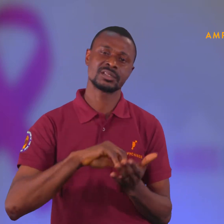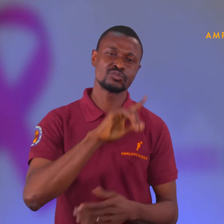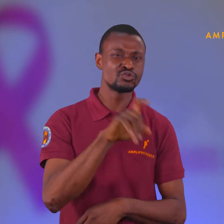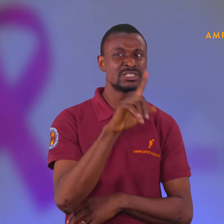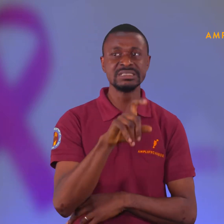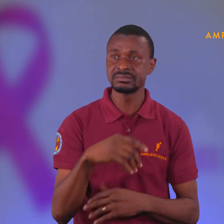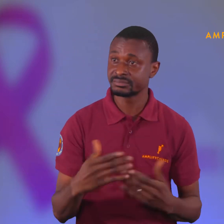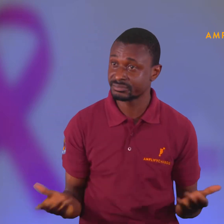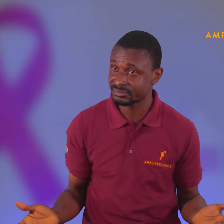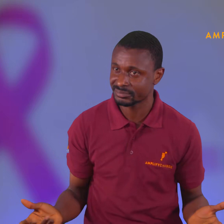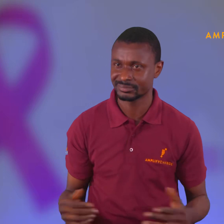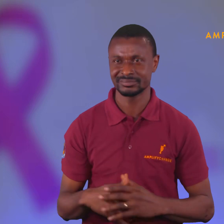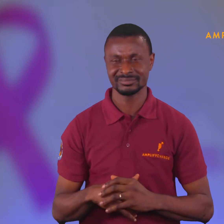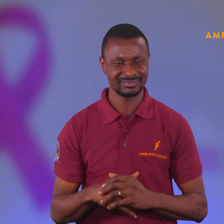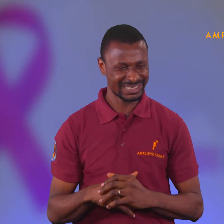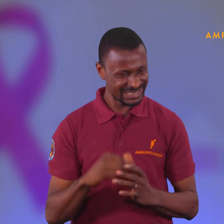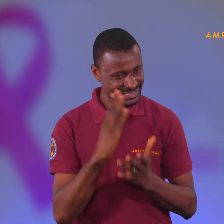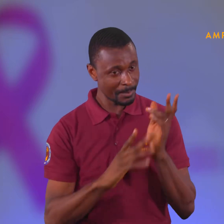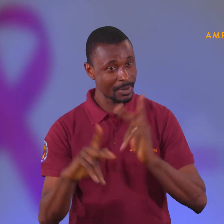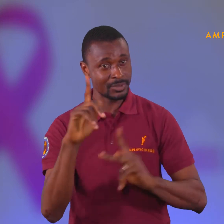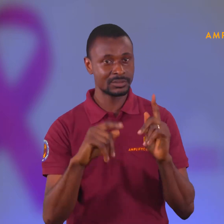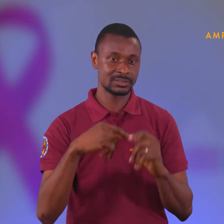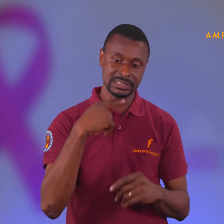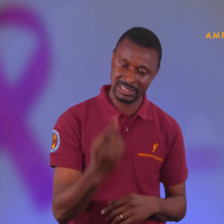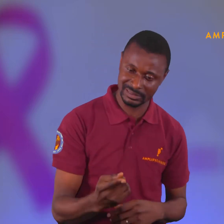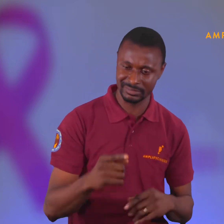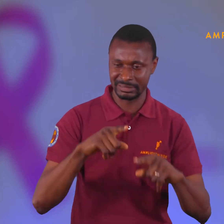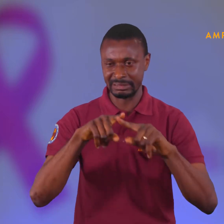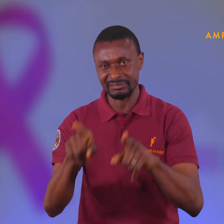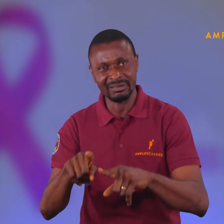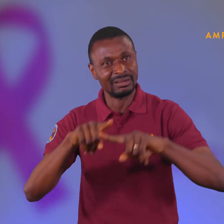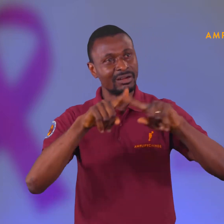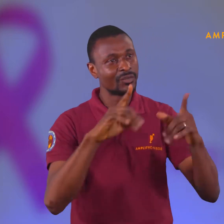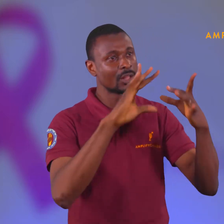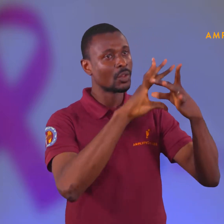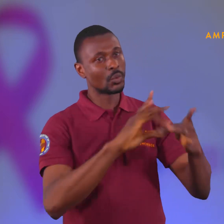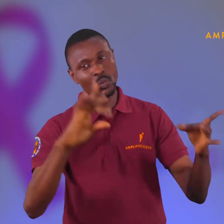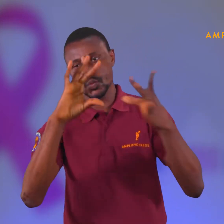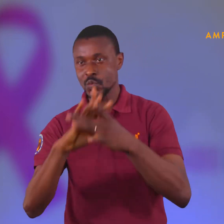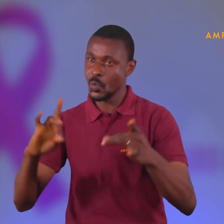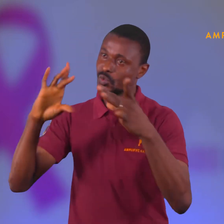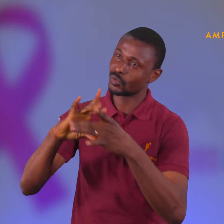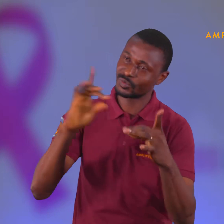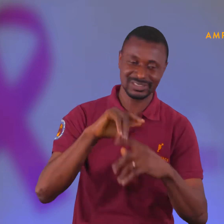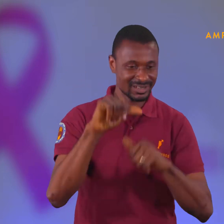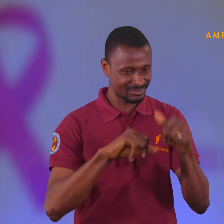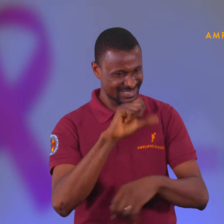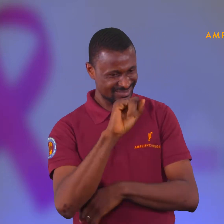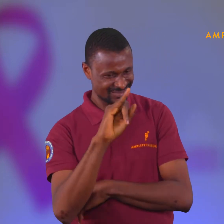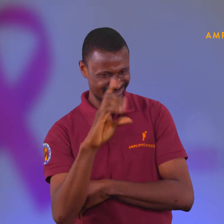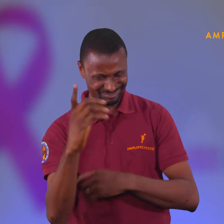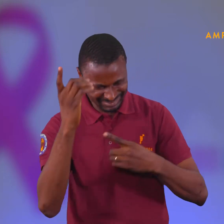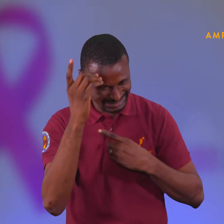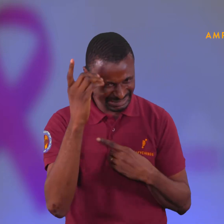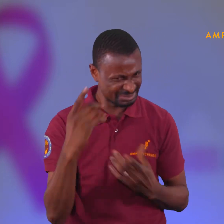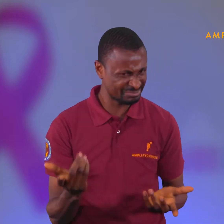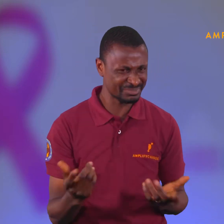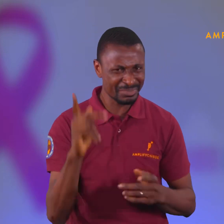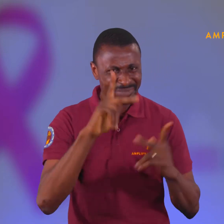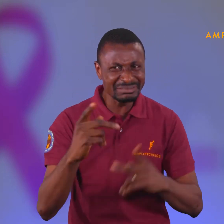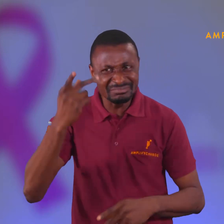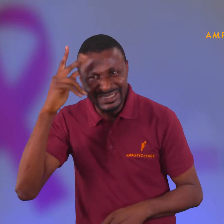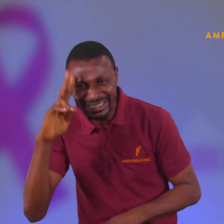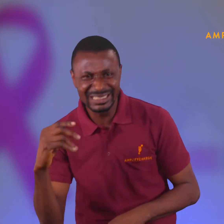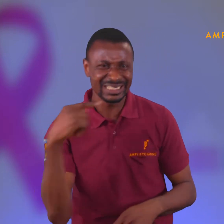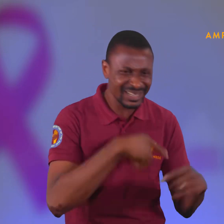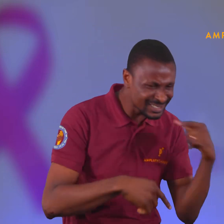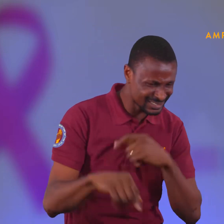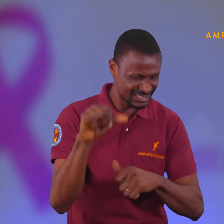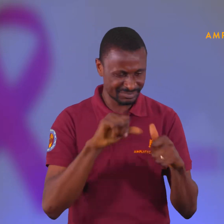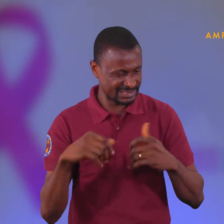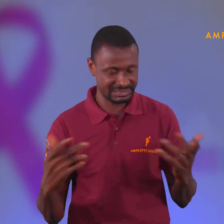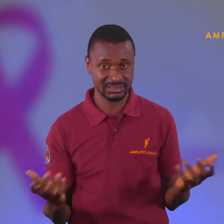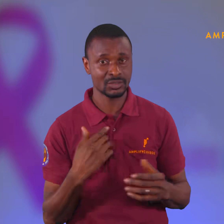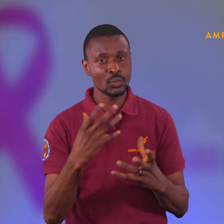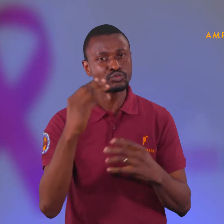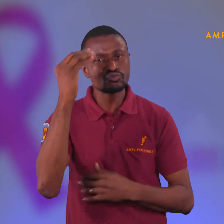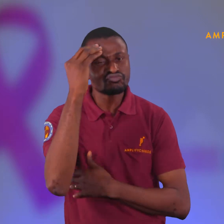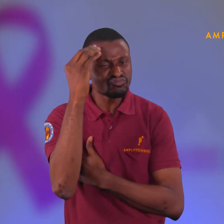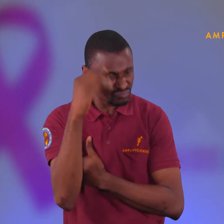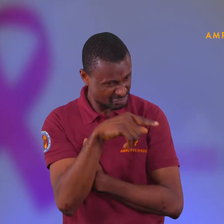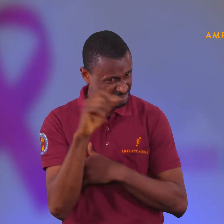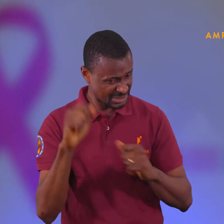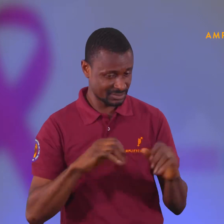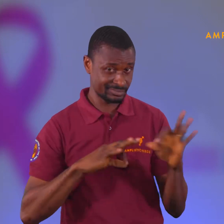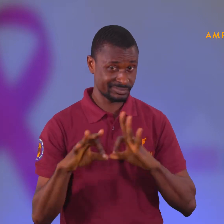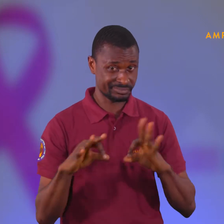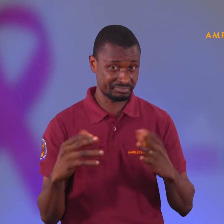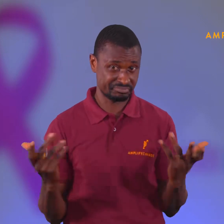Some people have misconceptions about STI/STDs. Can you clarify some of these false stories for us?